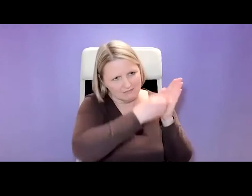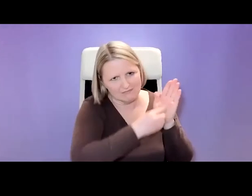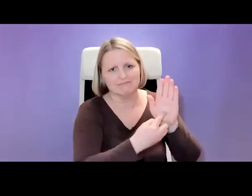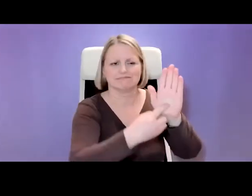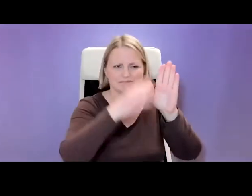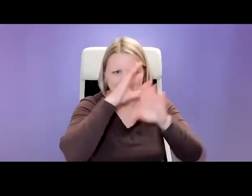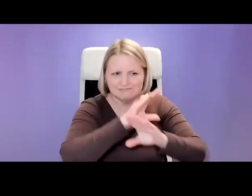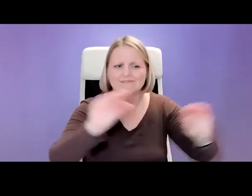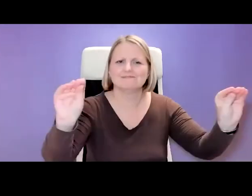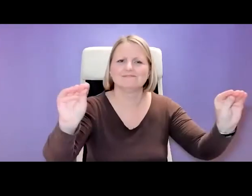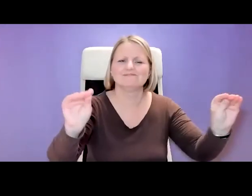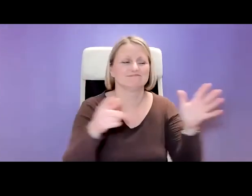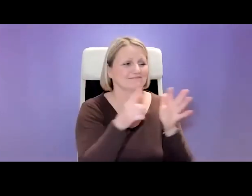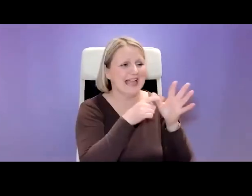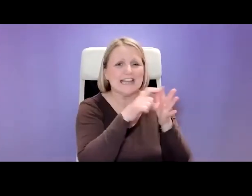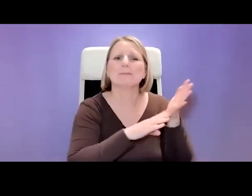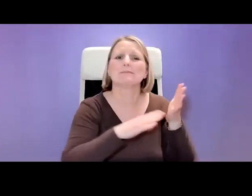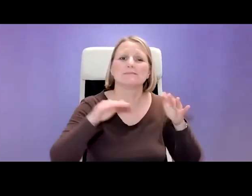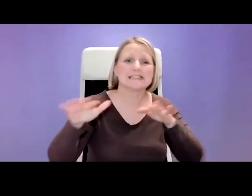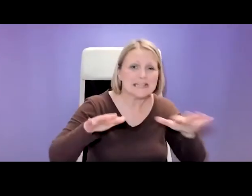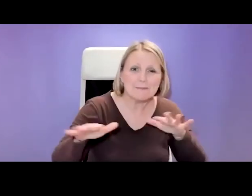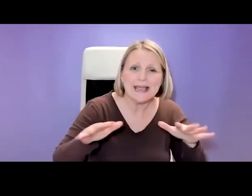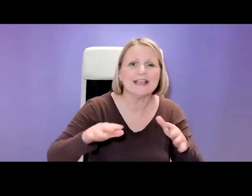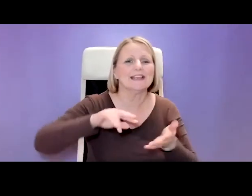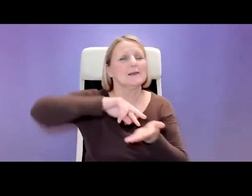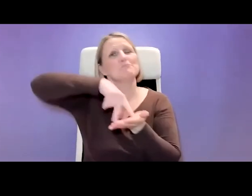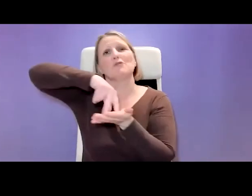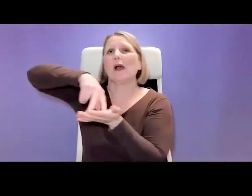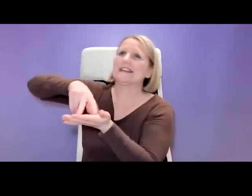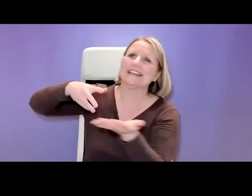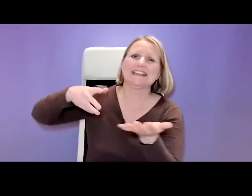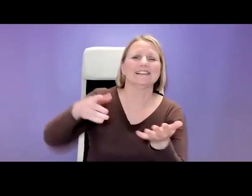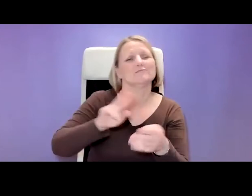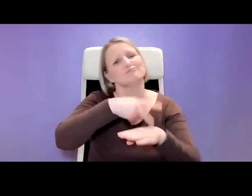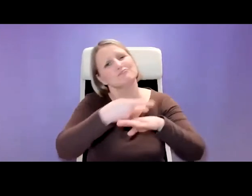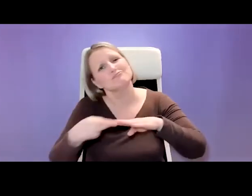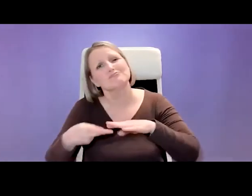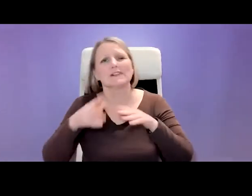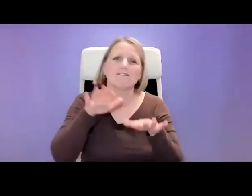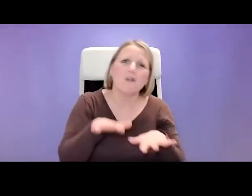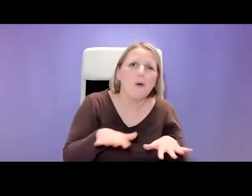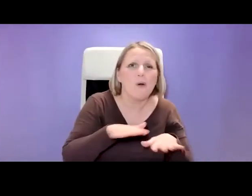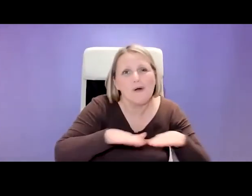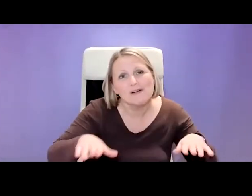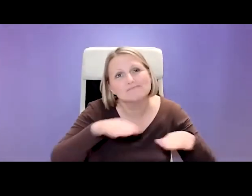Adam stimming, pirouetting, laying on the floor, with his shoes off at the centre of worship serve the Spirit's work of reminding the church